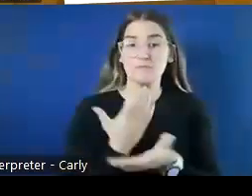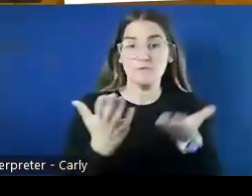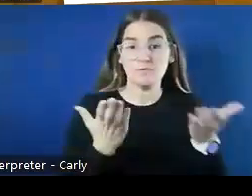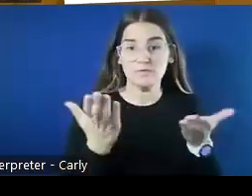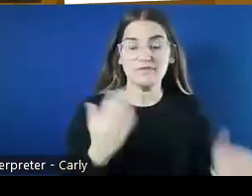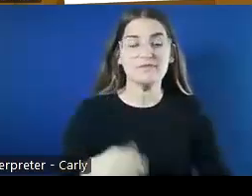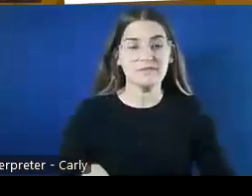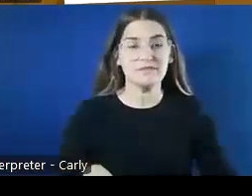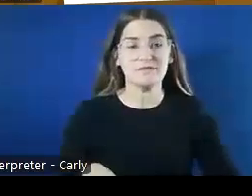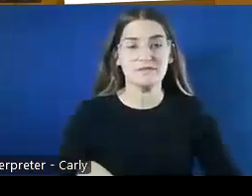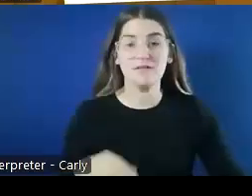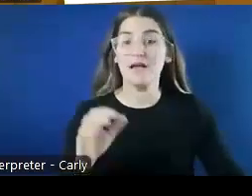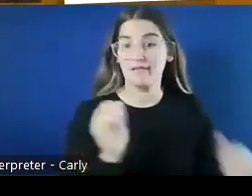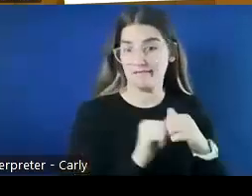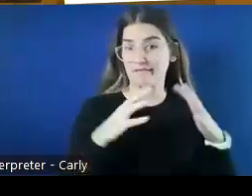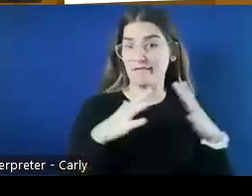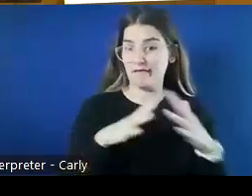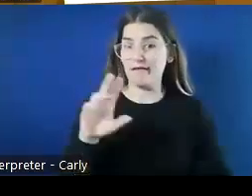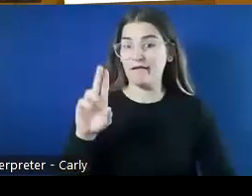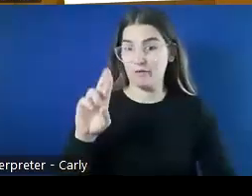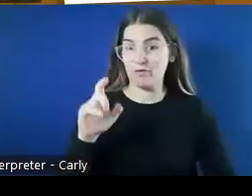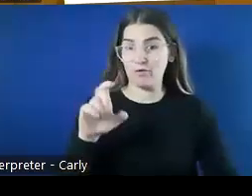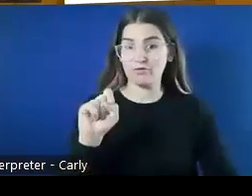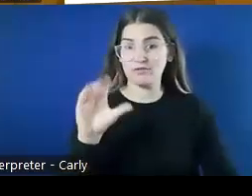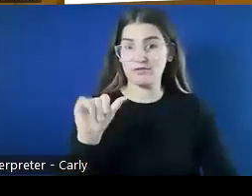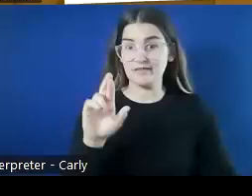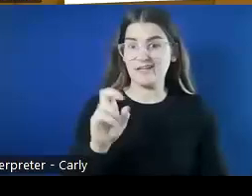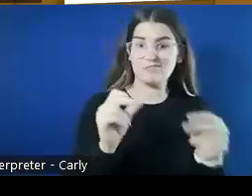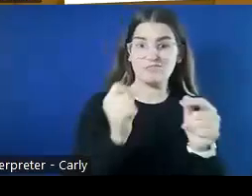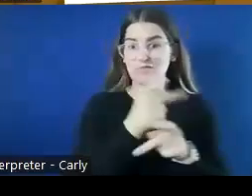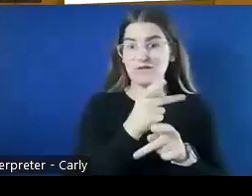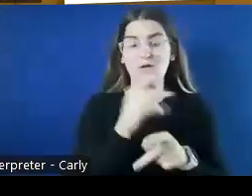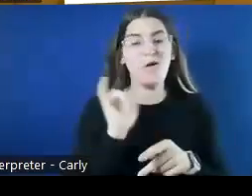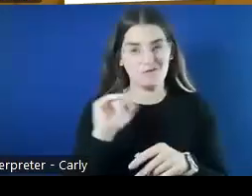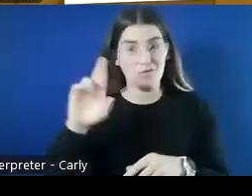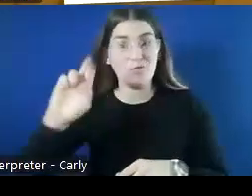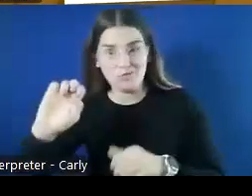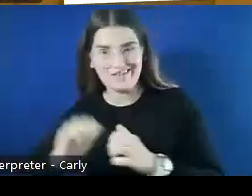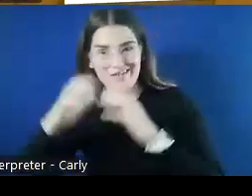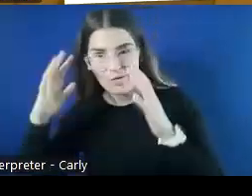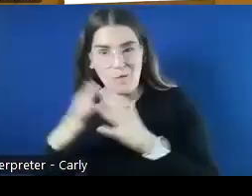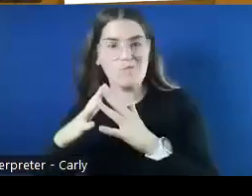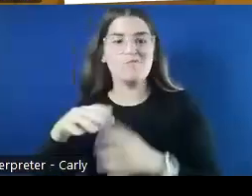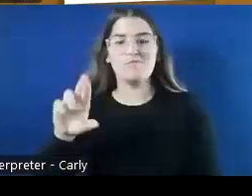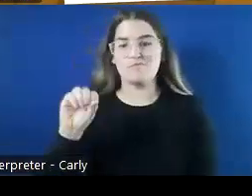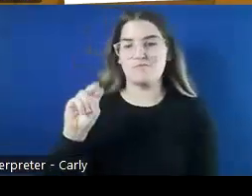with opening the urgent care we reopened the Ronald McDonald's house Charities uh family